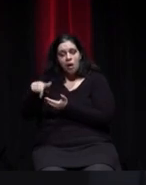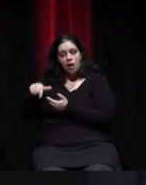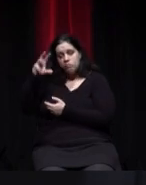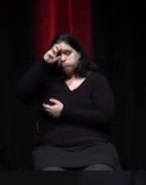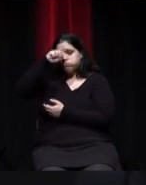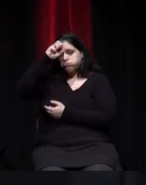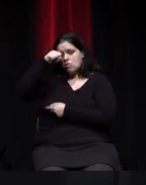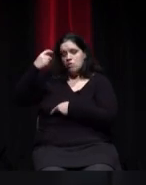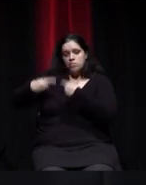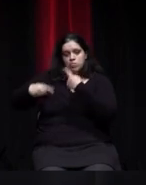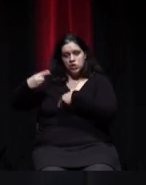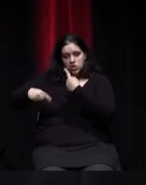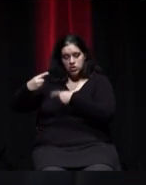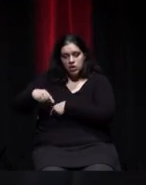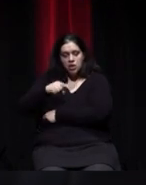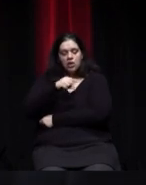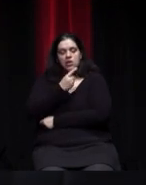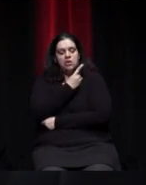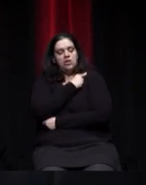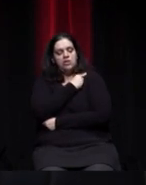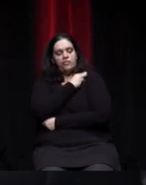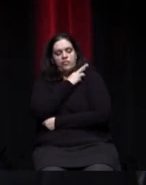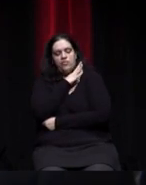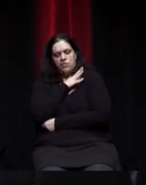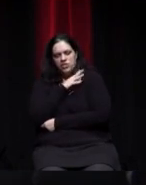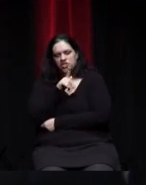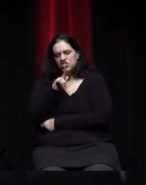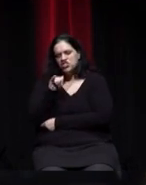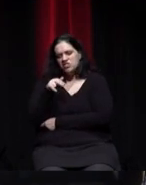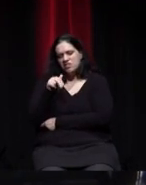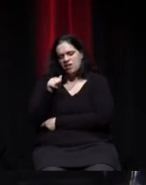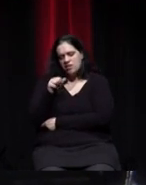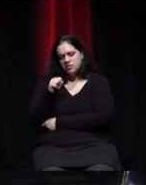In high school, this occurred from a school subject